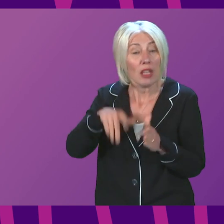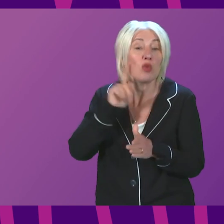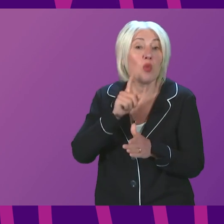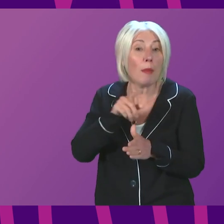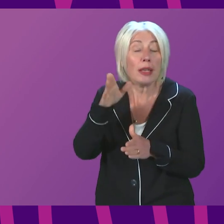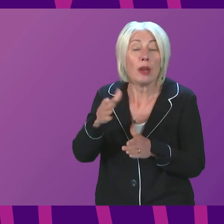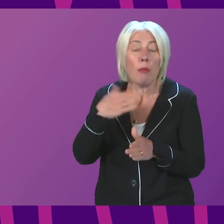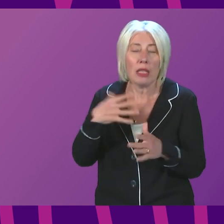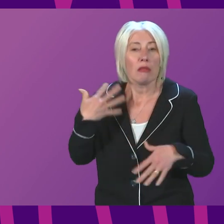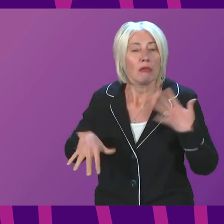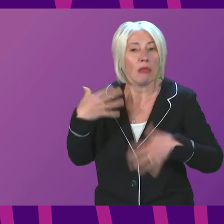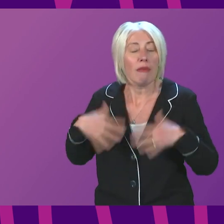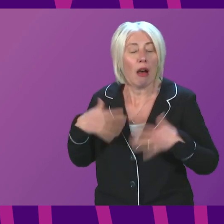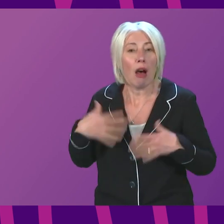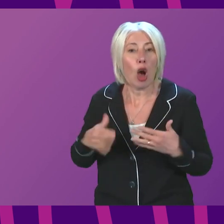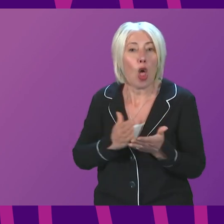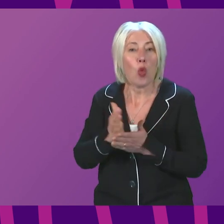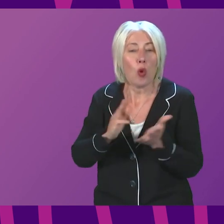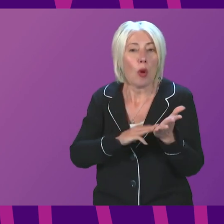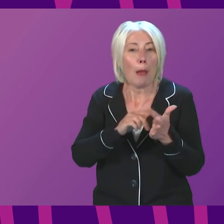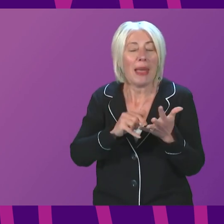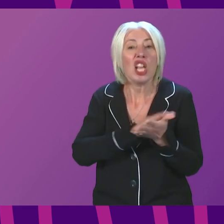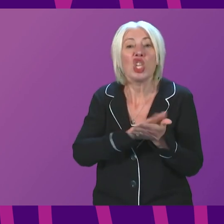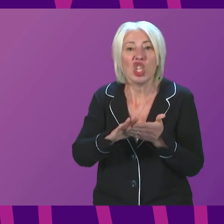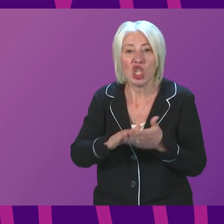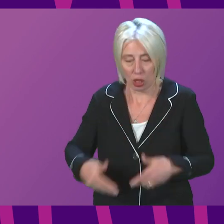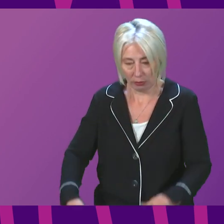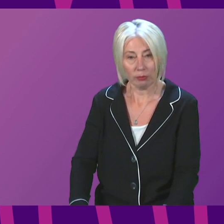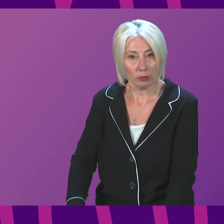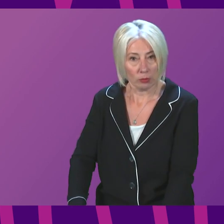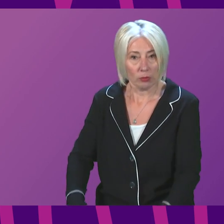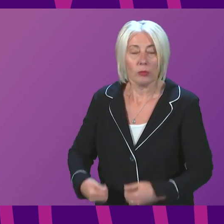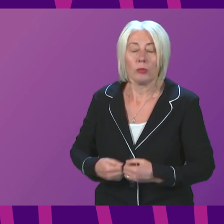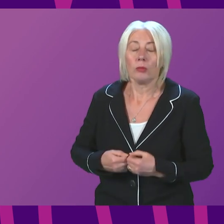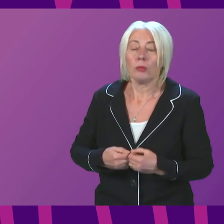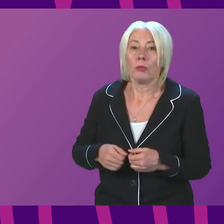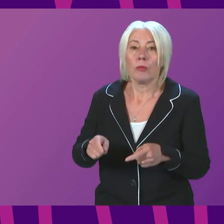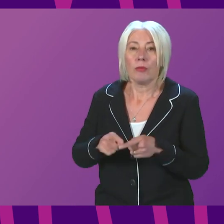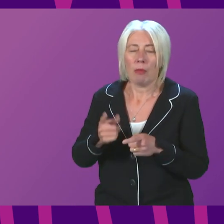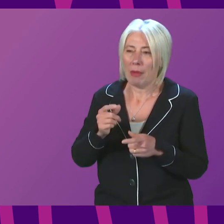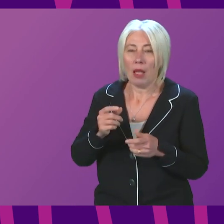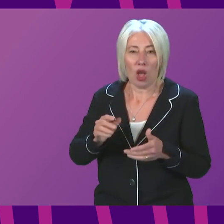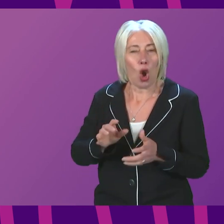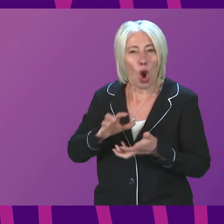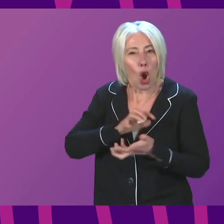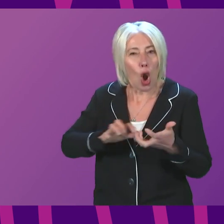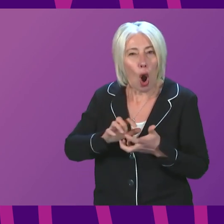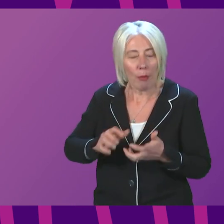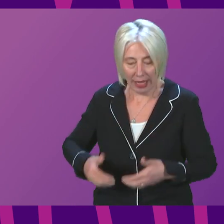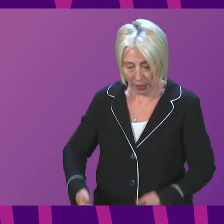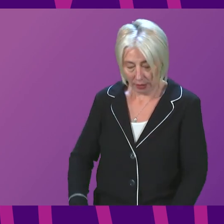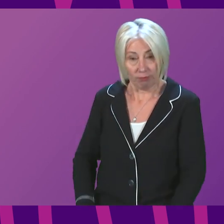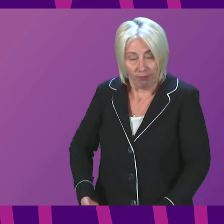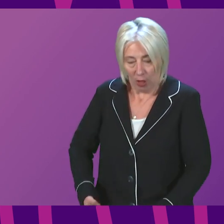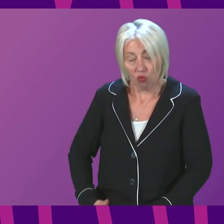because of mesh, including, for example, a complex pelvic mesh removal service.